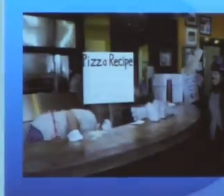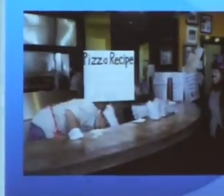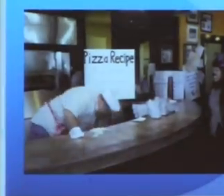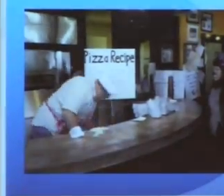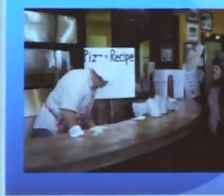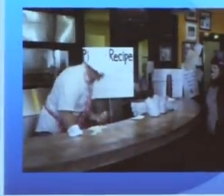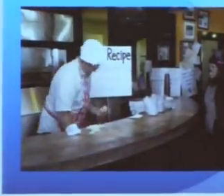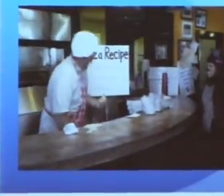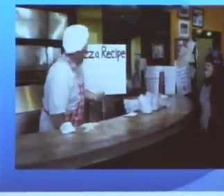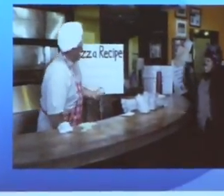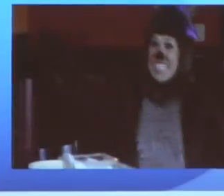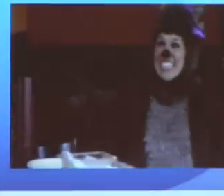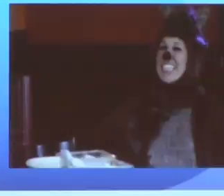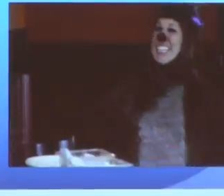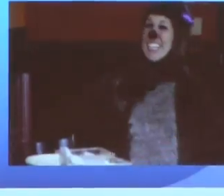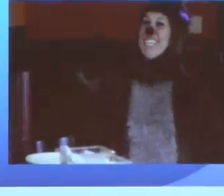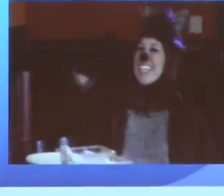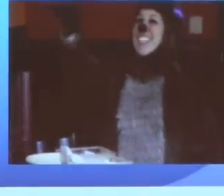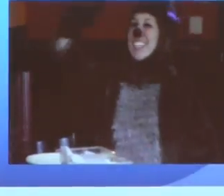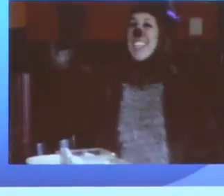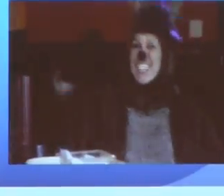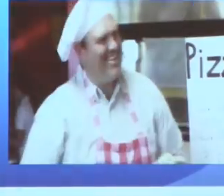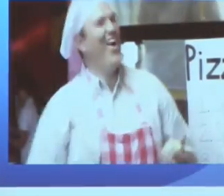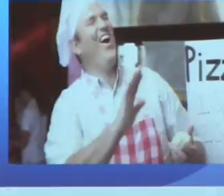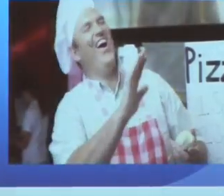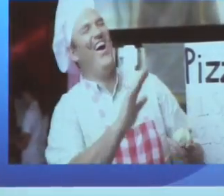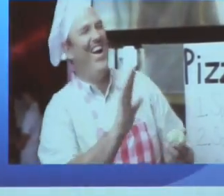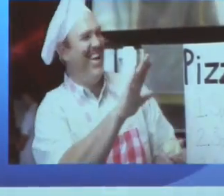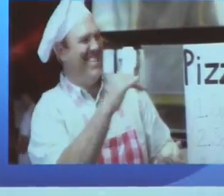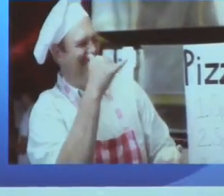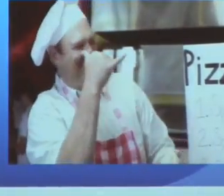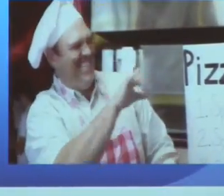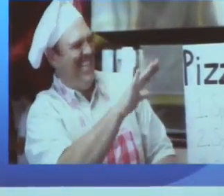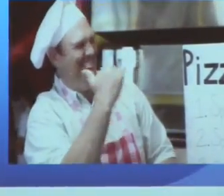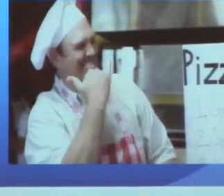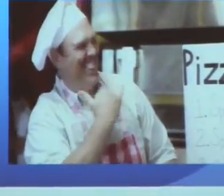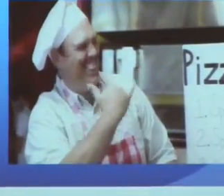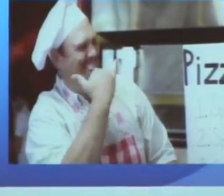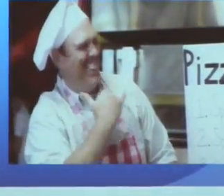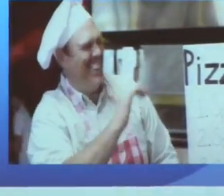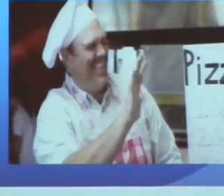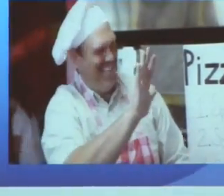Hey, hey, hey, it's me. Oh. You silly girl.